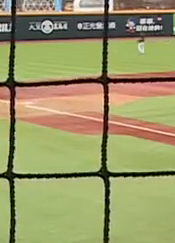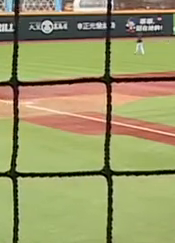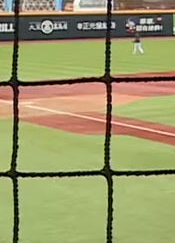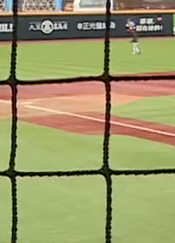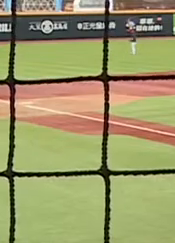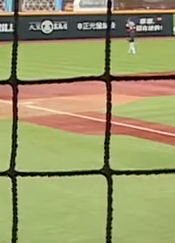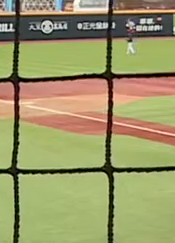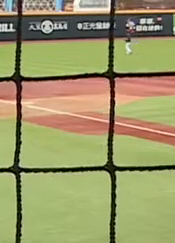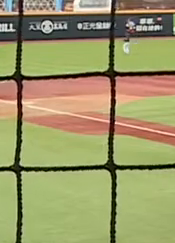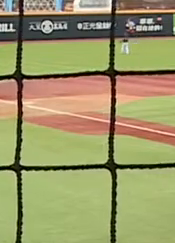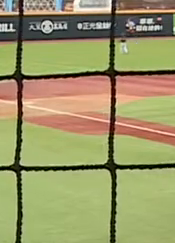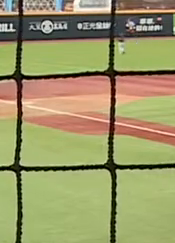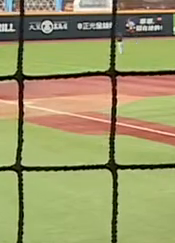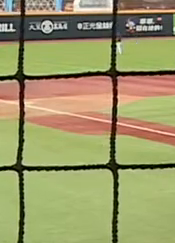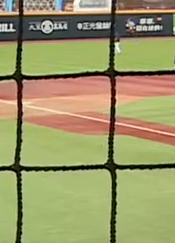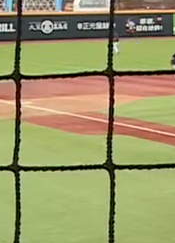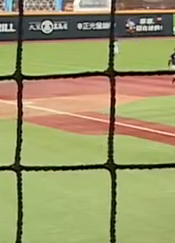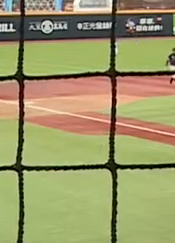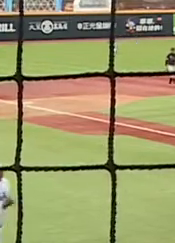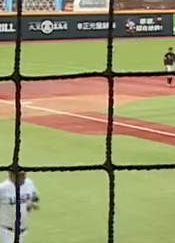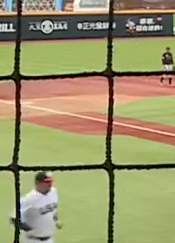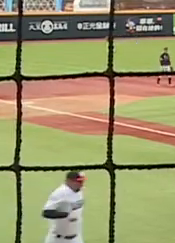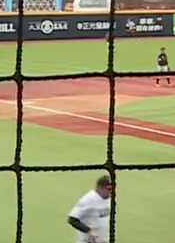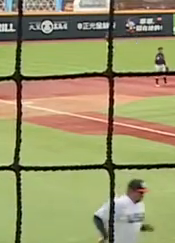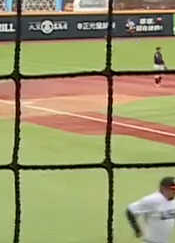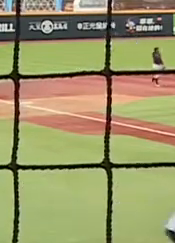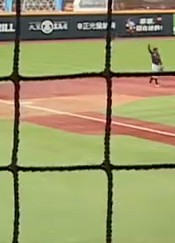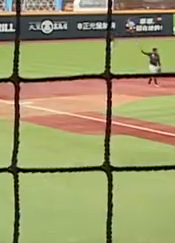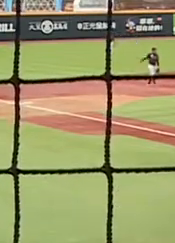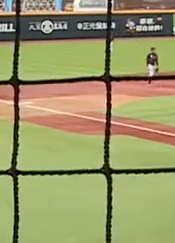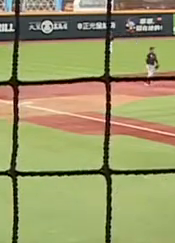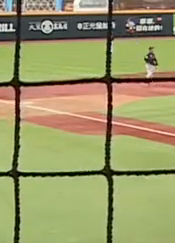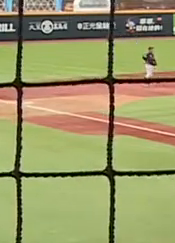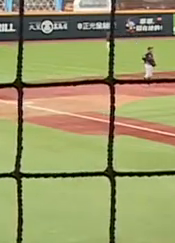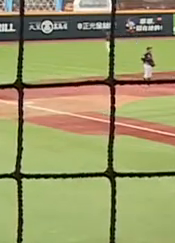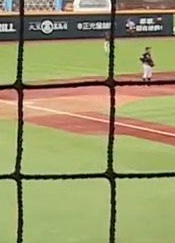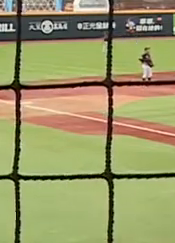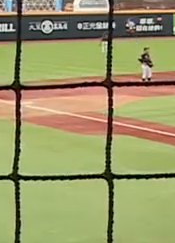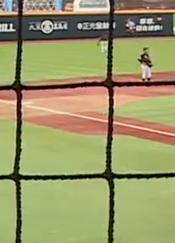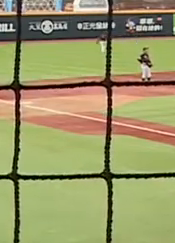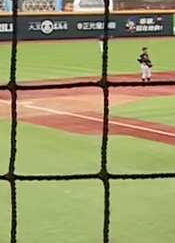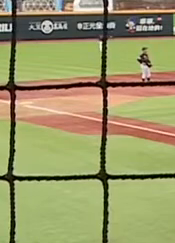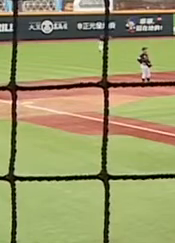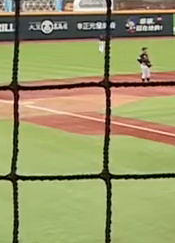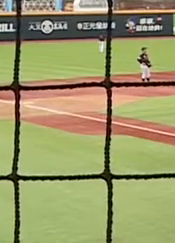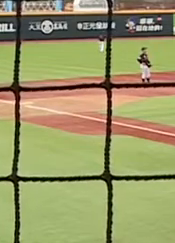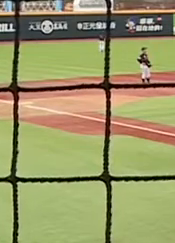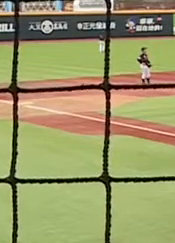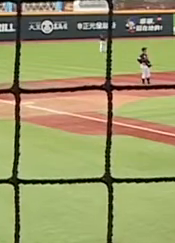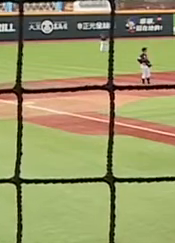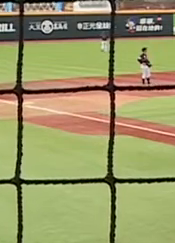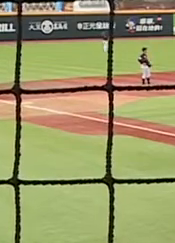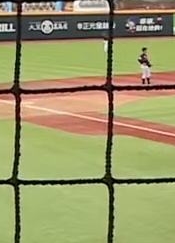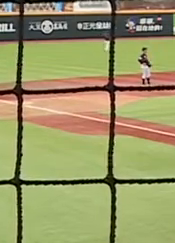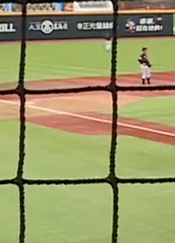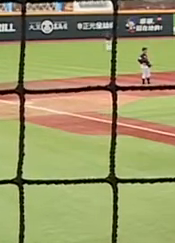Walk over here and go down the stairs at the far end of that building. Go to the very back. There is a small iron gate. The small iron gate is not on top. There are two